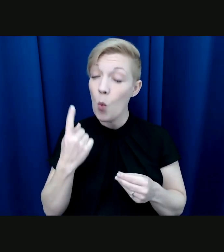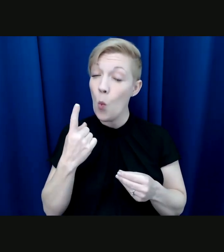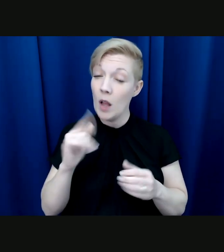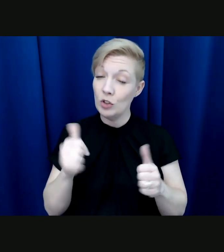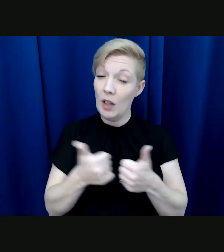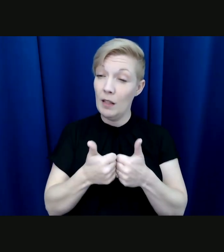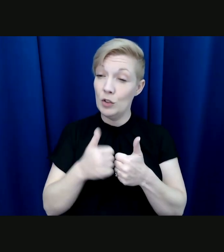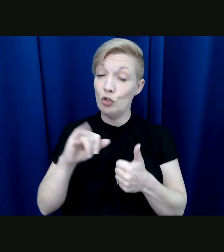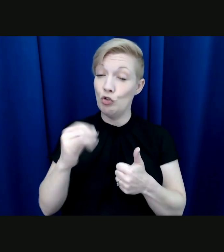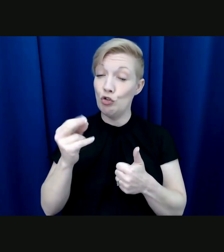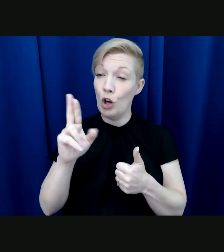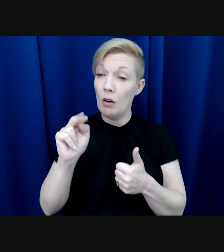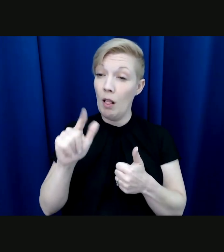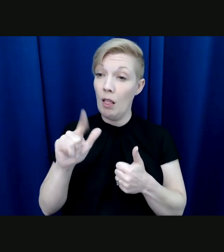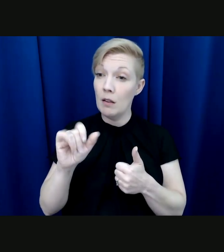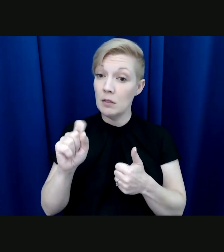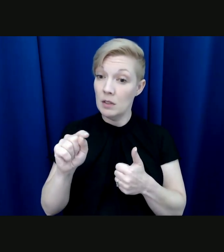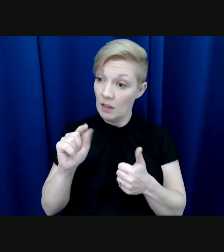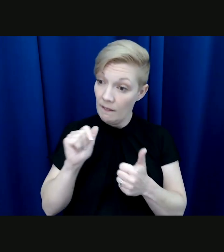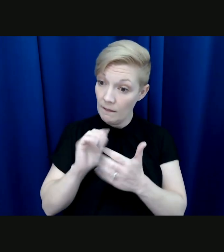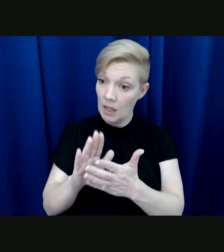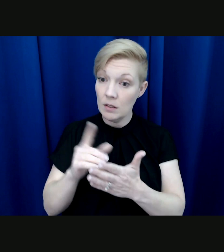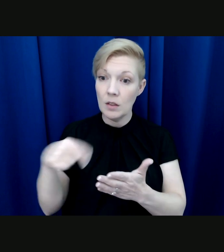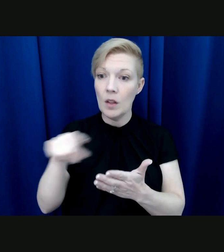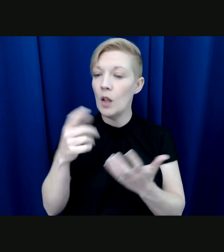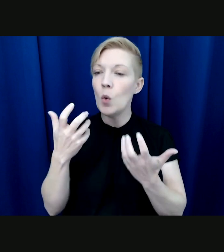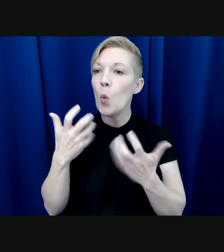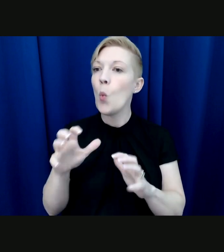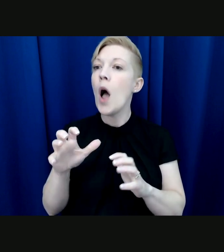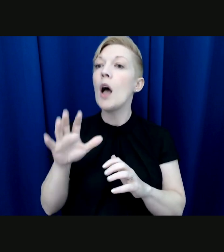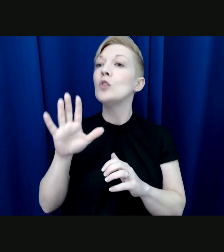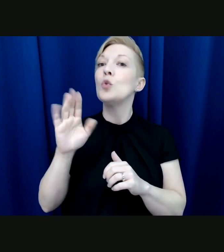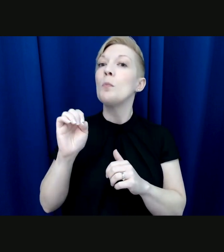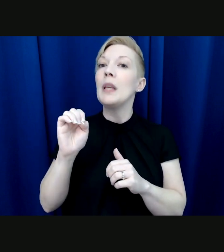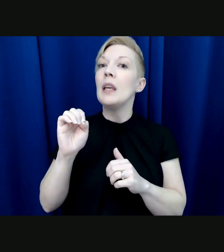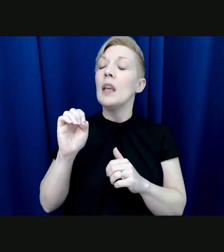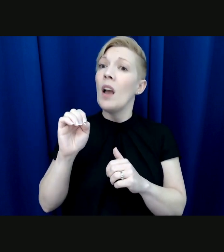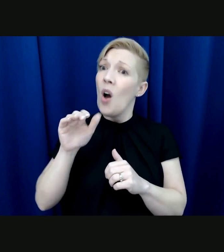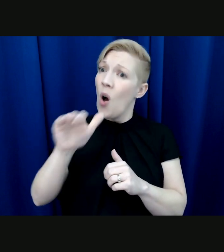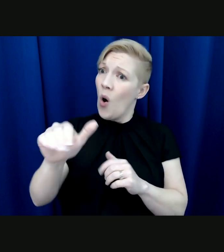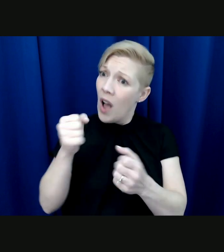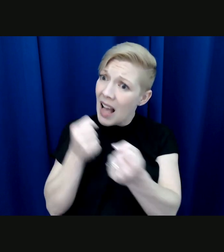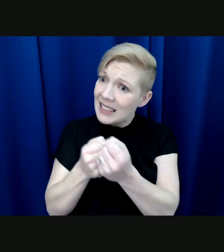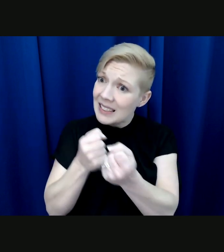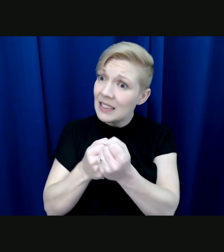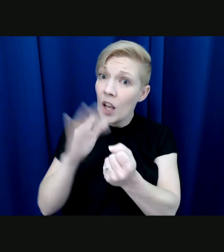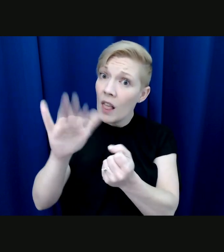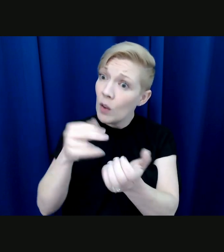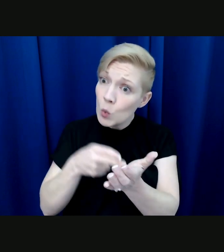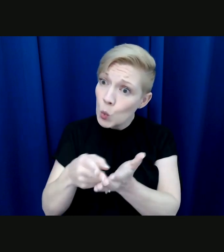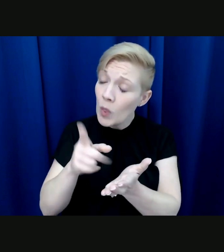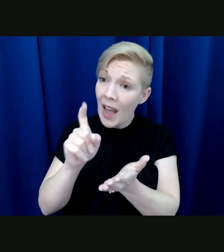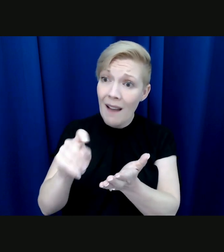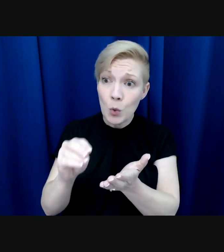is not wanting to be arbiters of truth, but presenters of information so people can make up their own minds. And so we end up in this situation